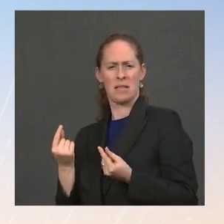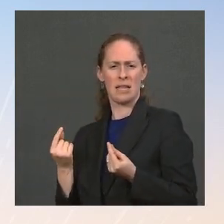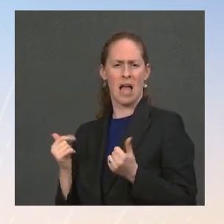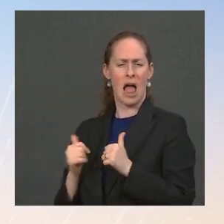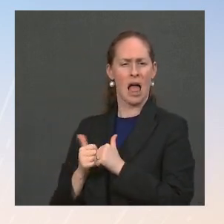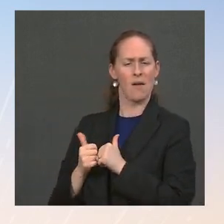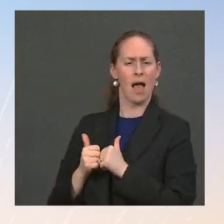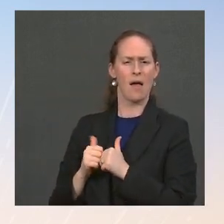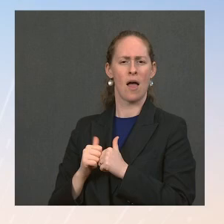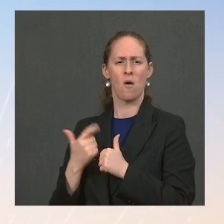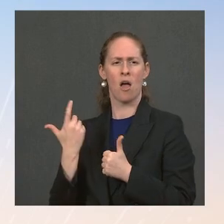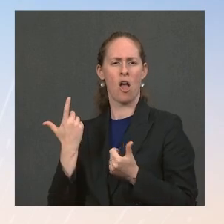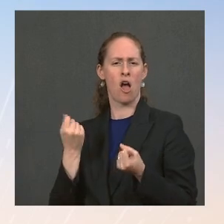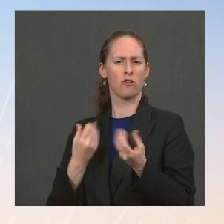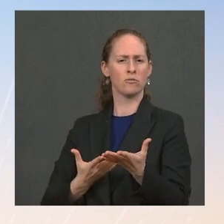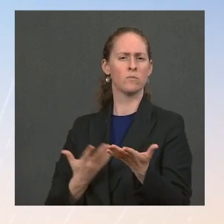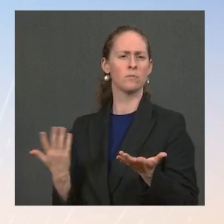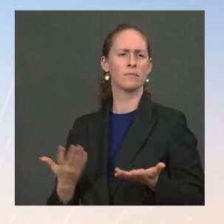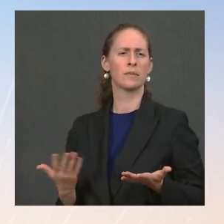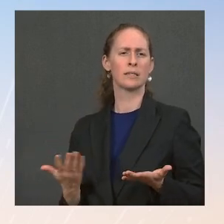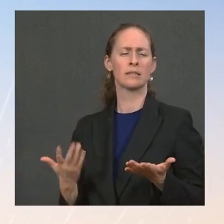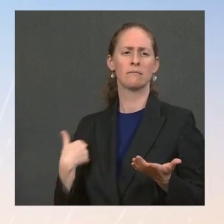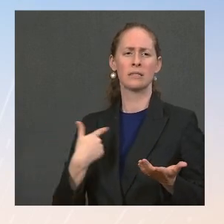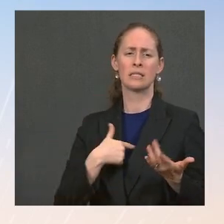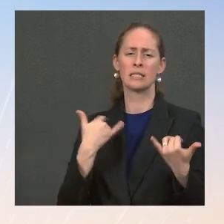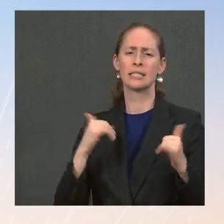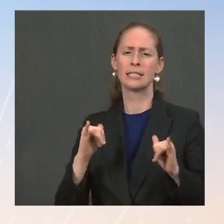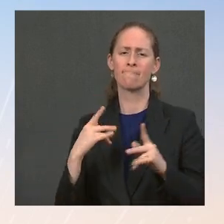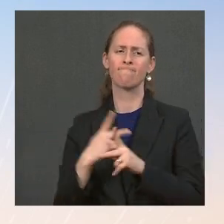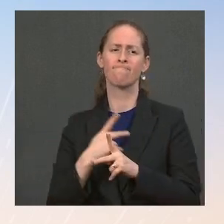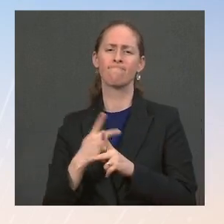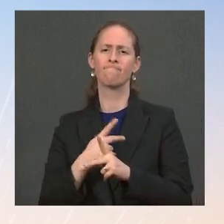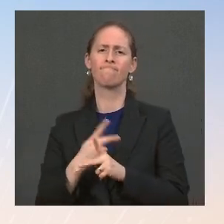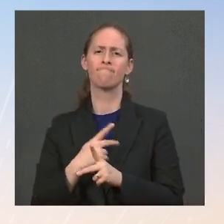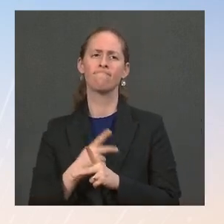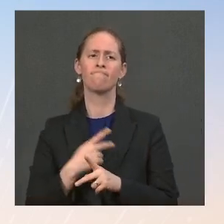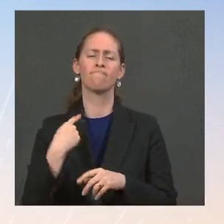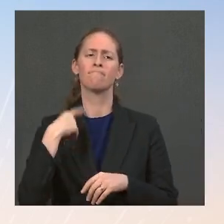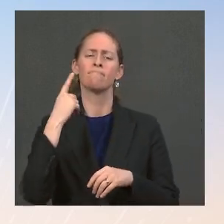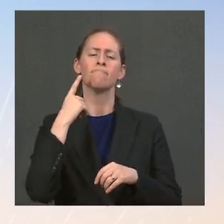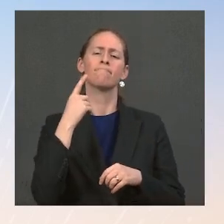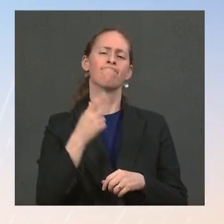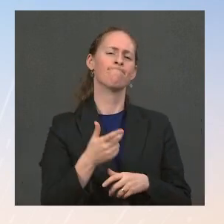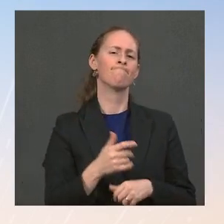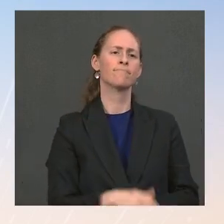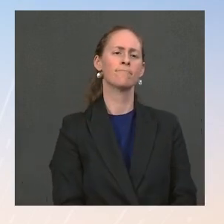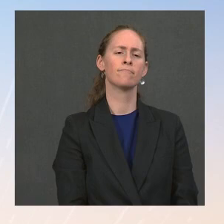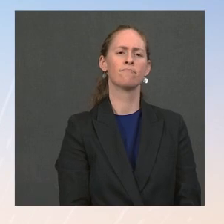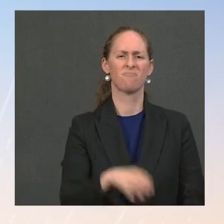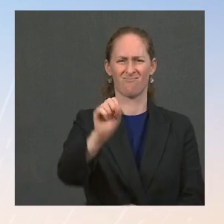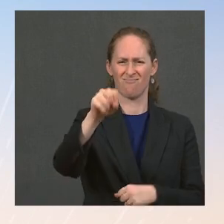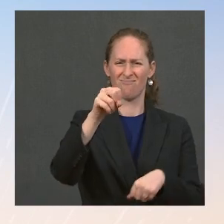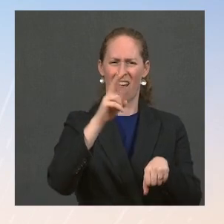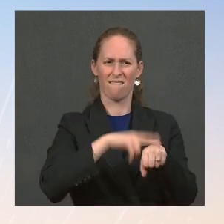What is important to also know and understand is that we, of course, are determined to get to the bottom as quickly as possible of the --